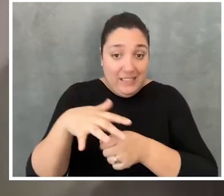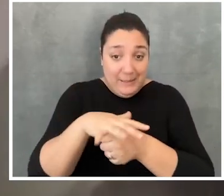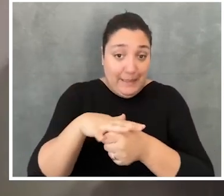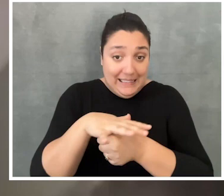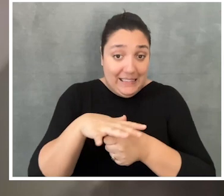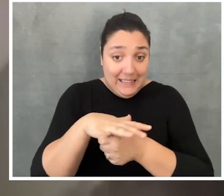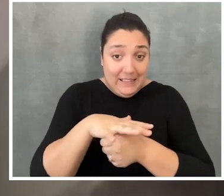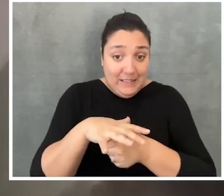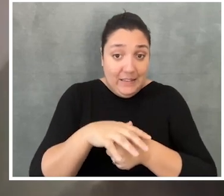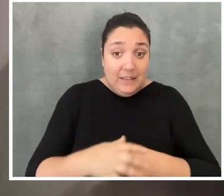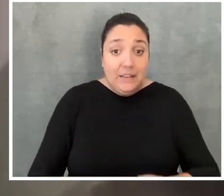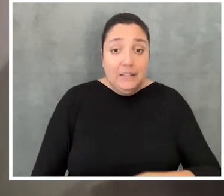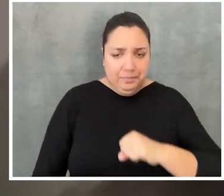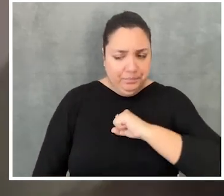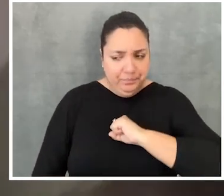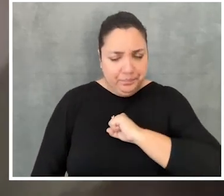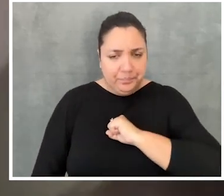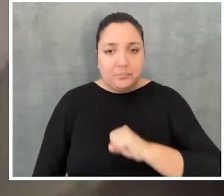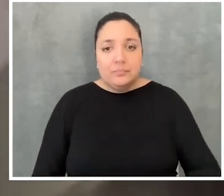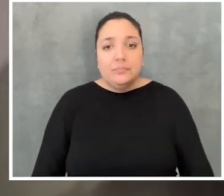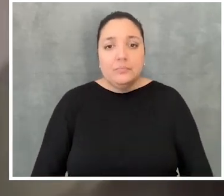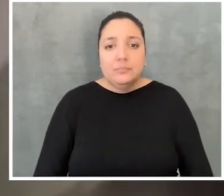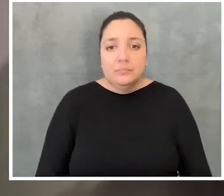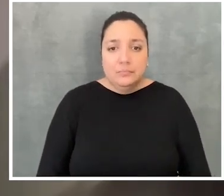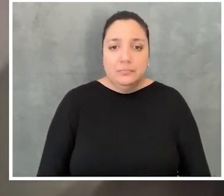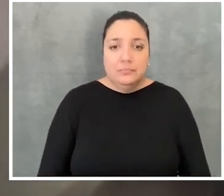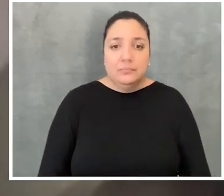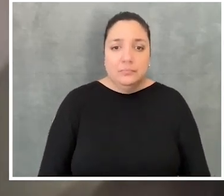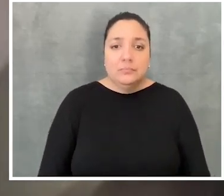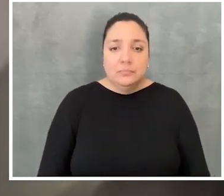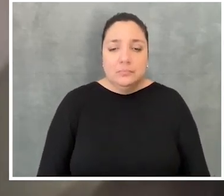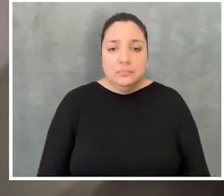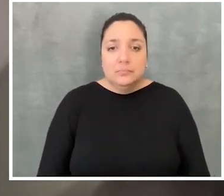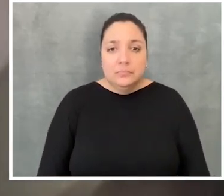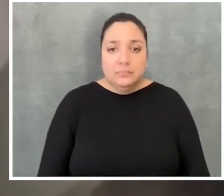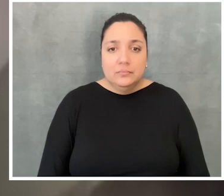So it's almost always, you know, talked about the other way around,